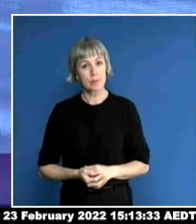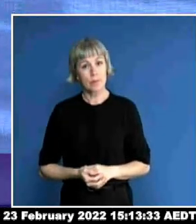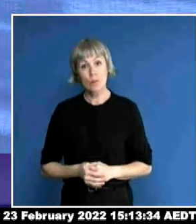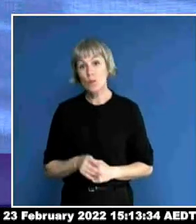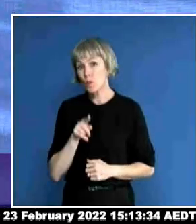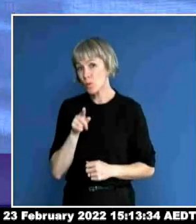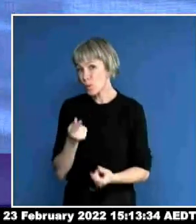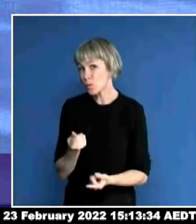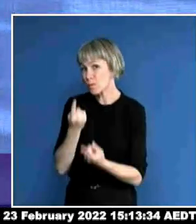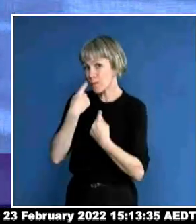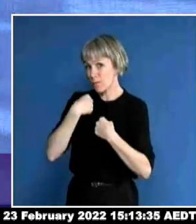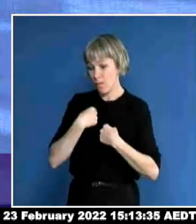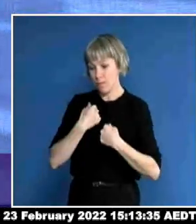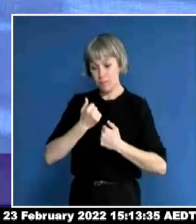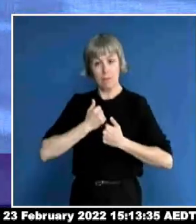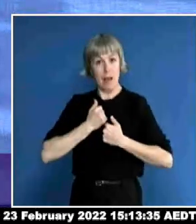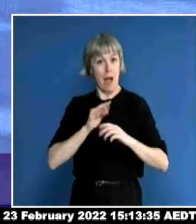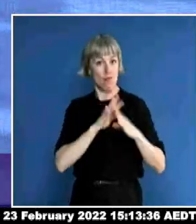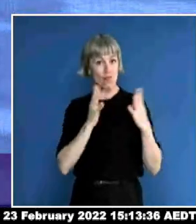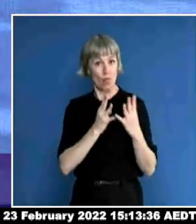by what occurred while you worked at BusyBeans.